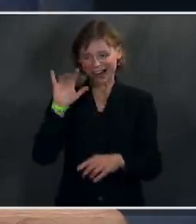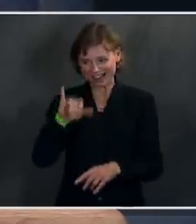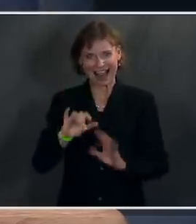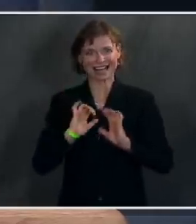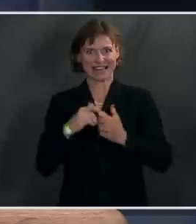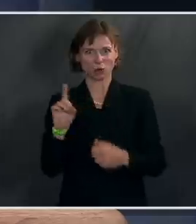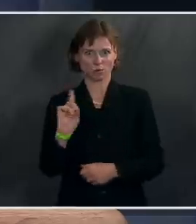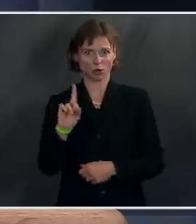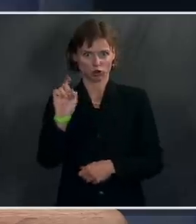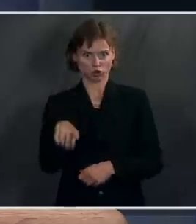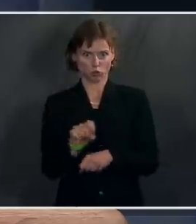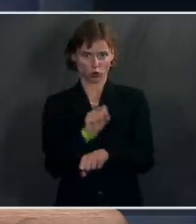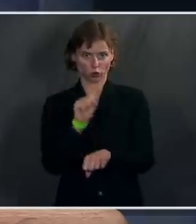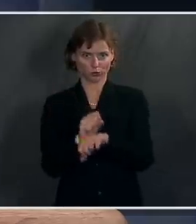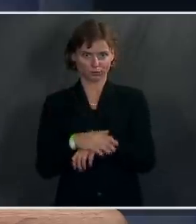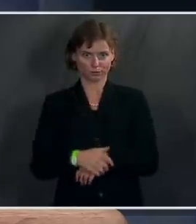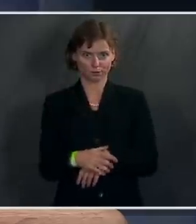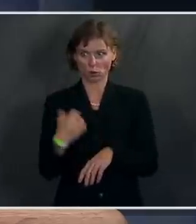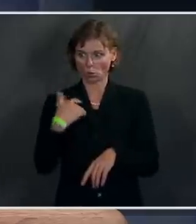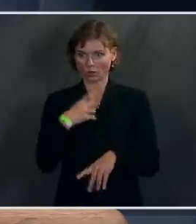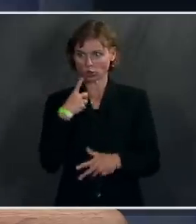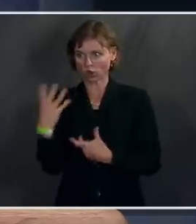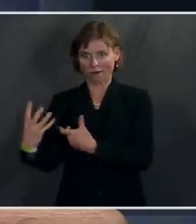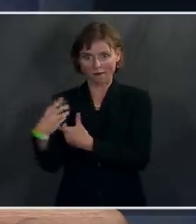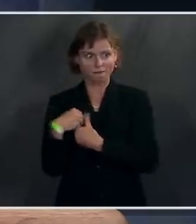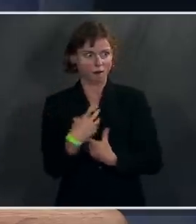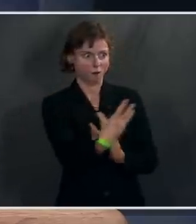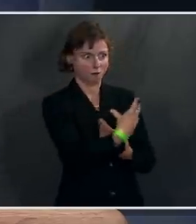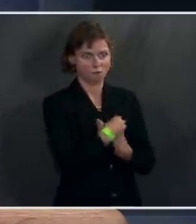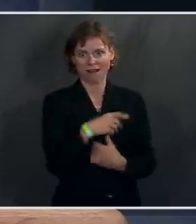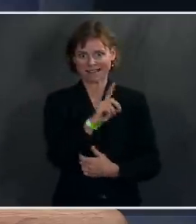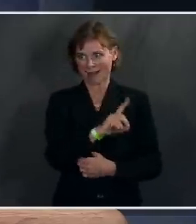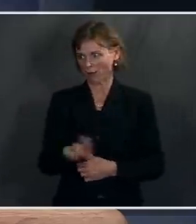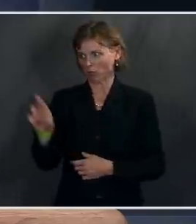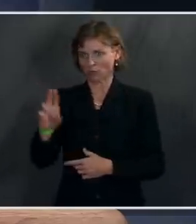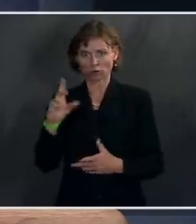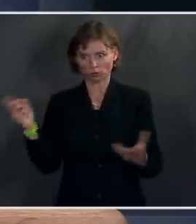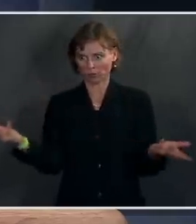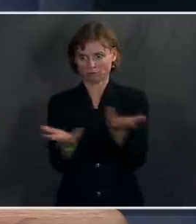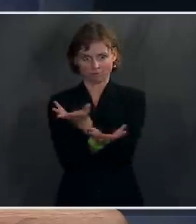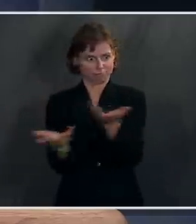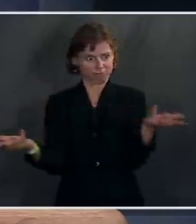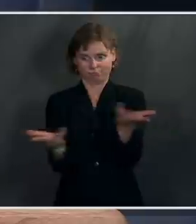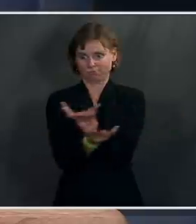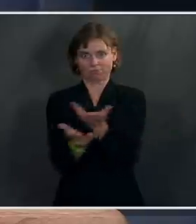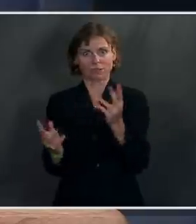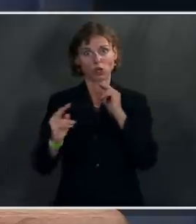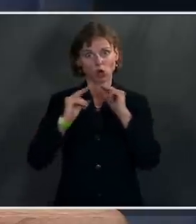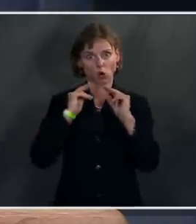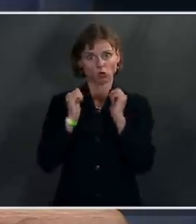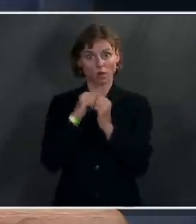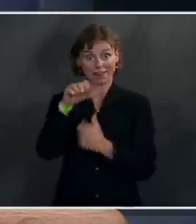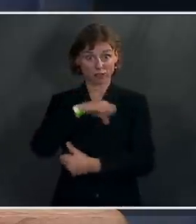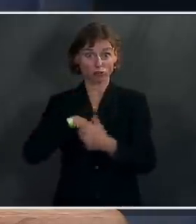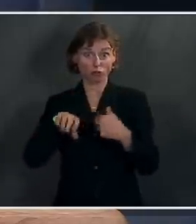We should be engaging Democrats and Republicans should be engaging with each other. But there certainly is a gap between where we are